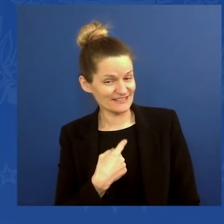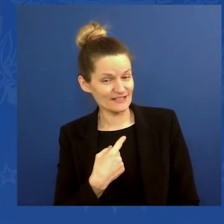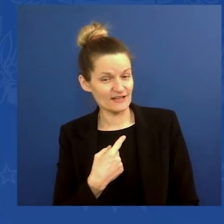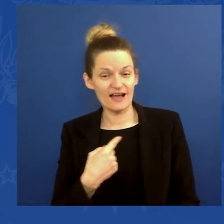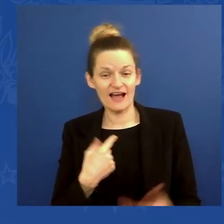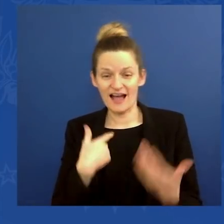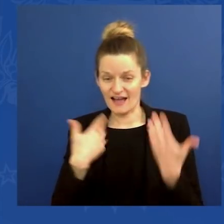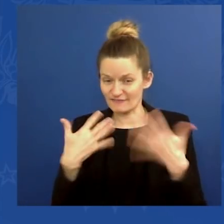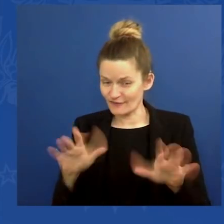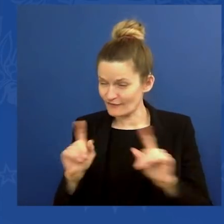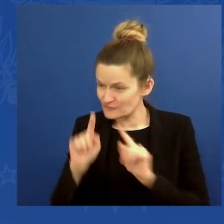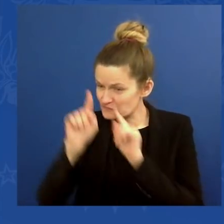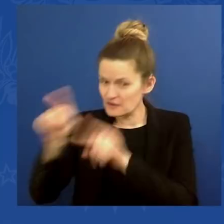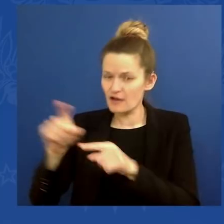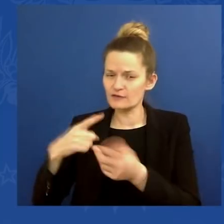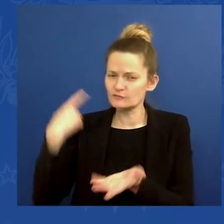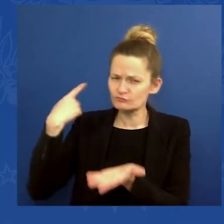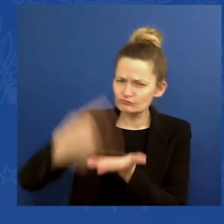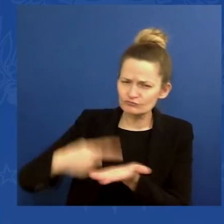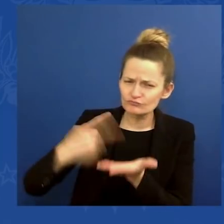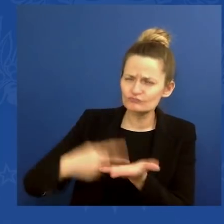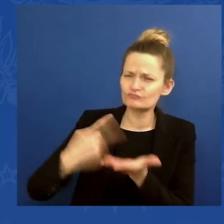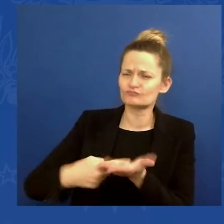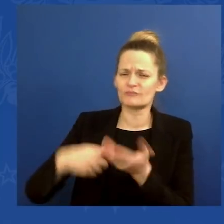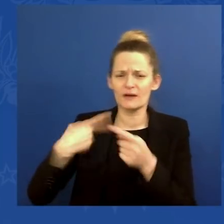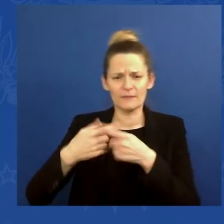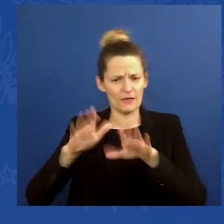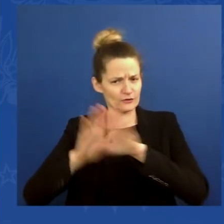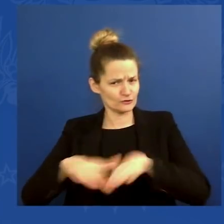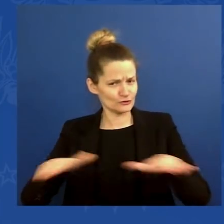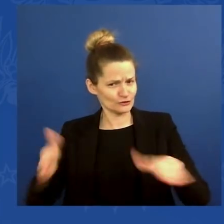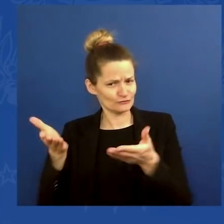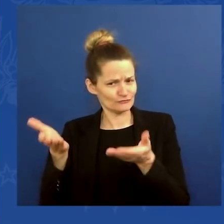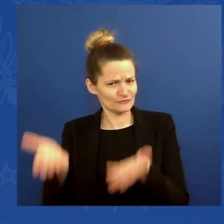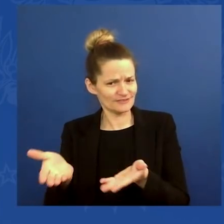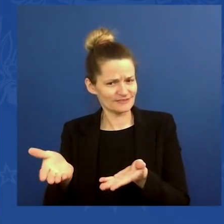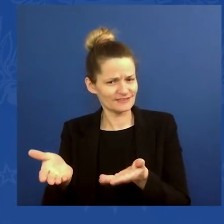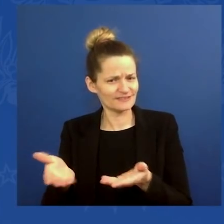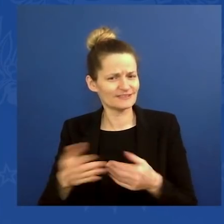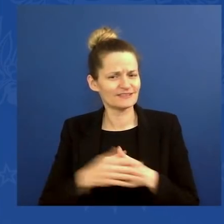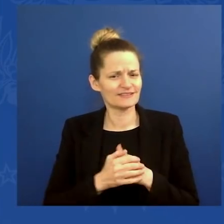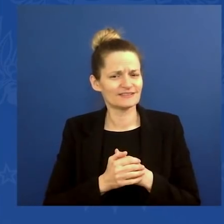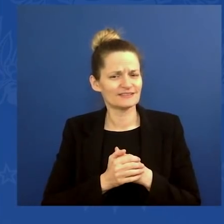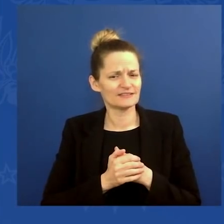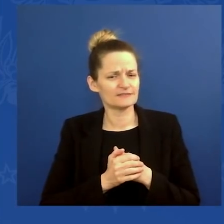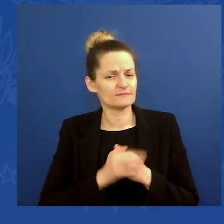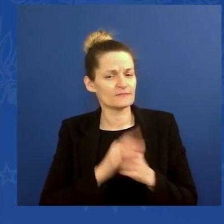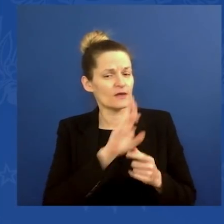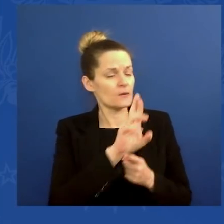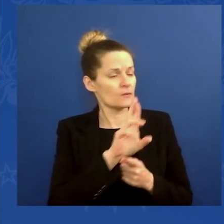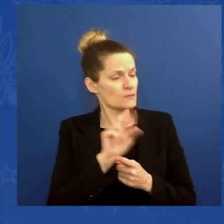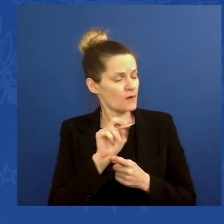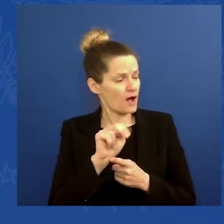yet to talk about the children. And when Ronald Reagan came to speak at that first luncheon,